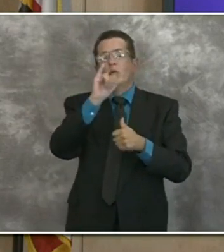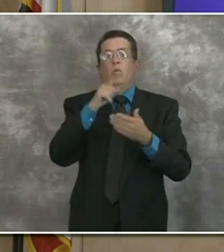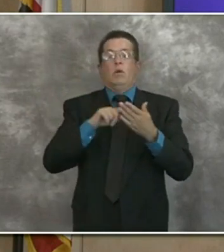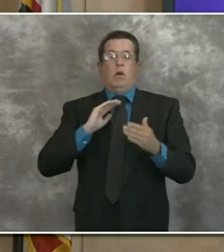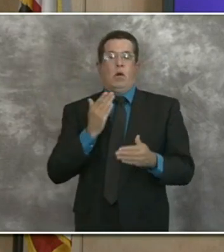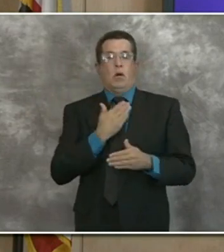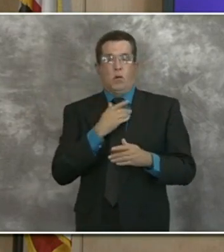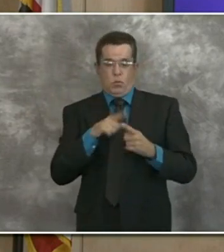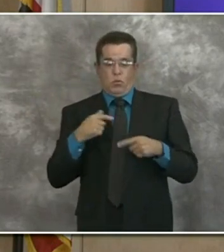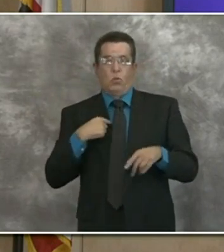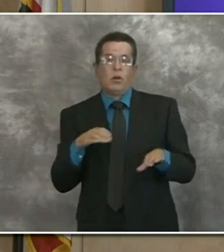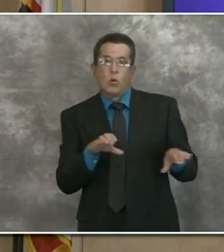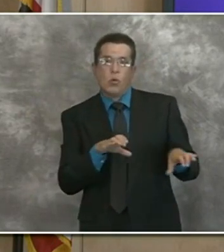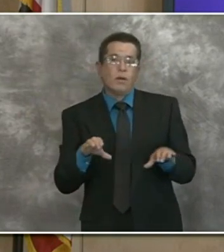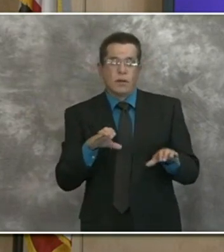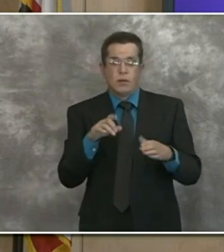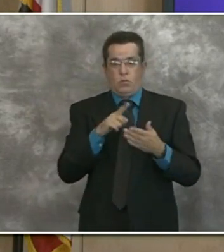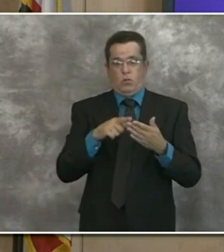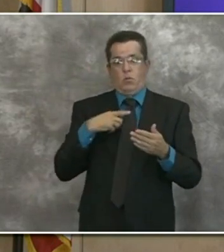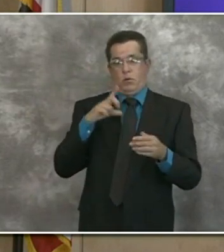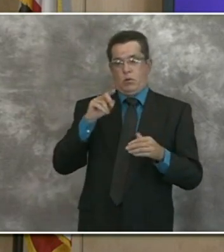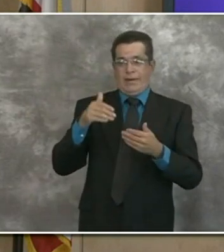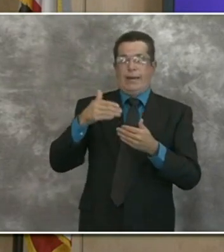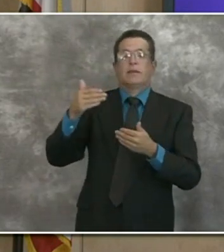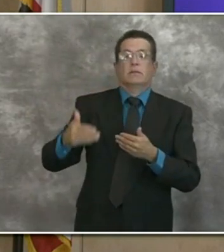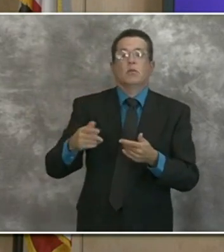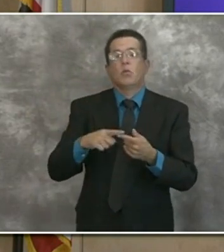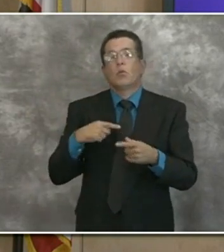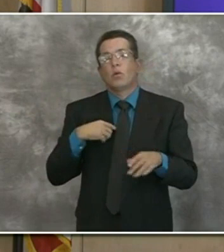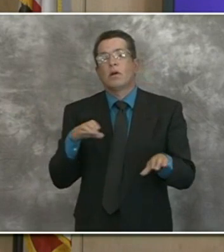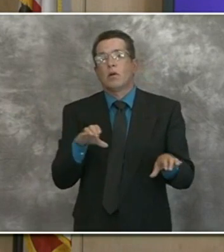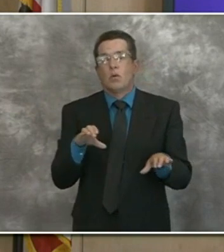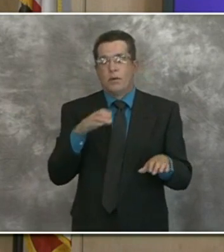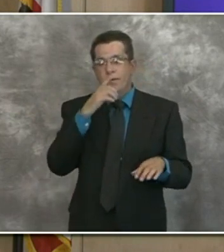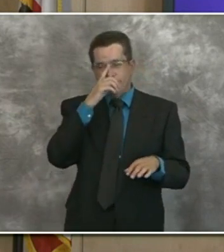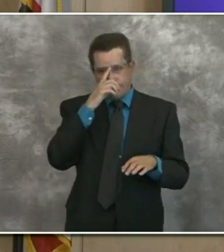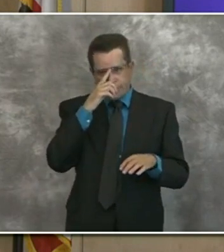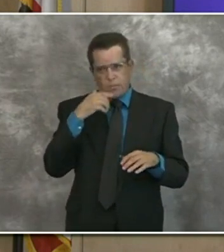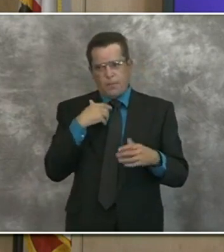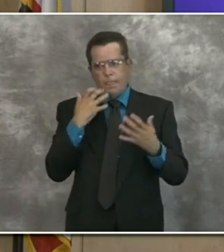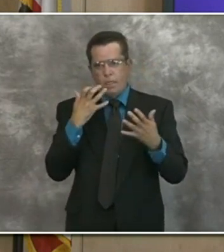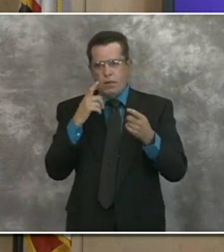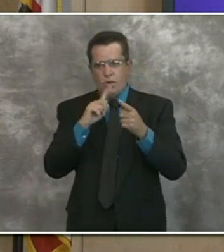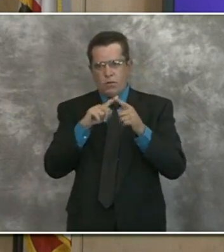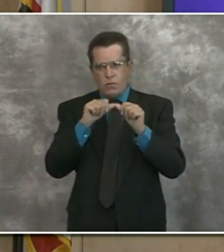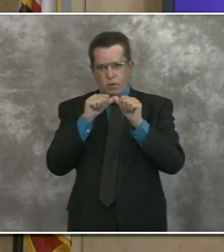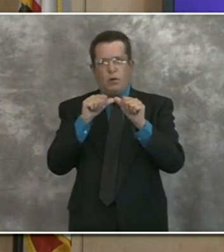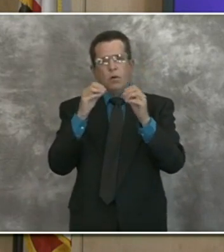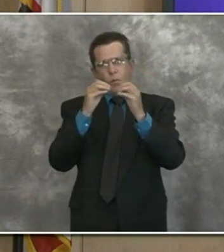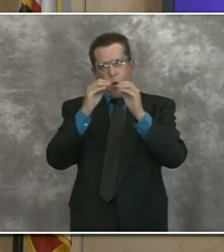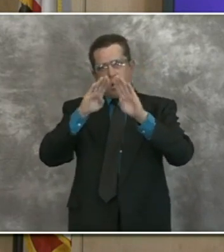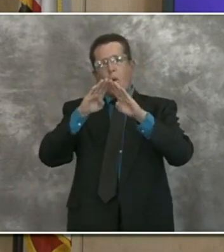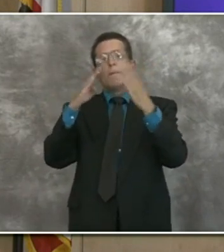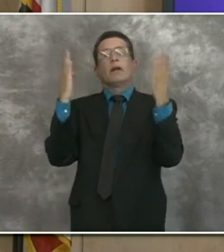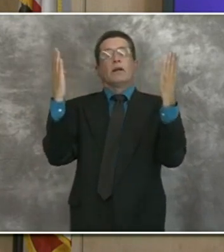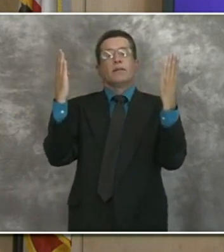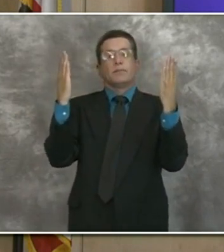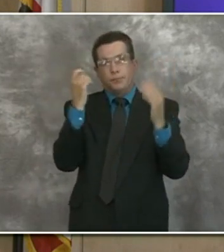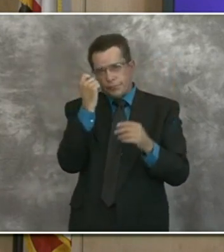NOTE THAT WE REALLY IS A REGION NEED TO CONTINUE. TO BE MINDFUL. OF OUR ACTIONS AND OF